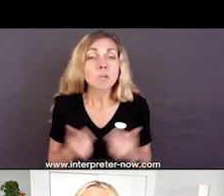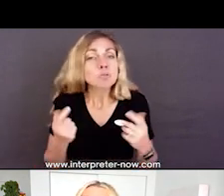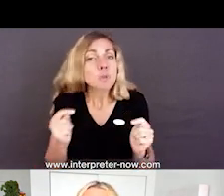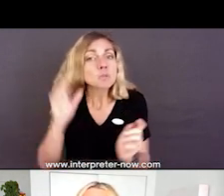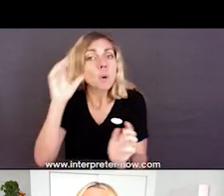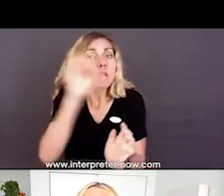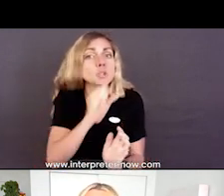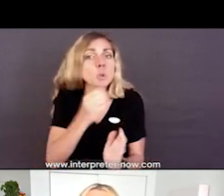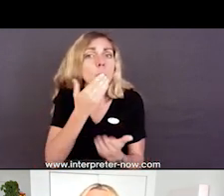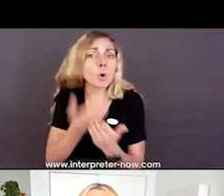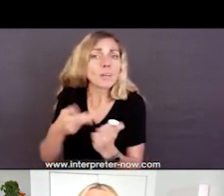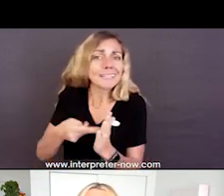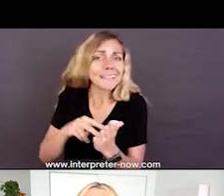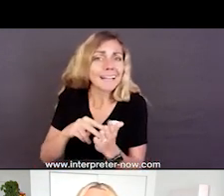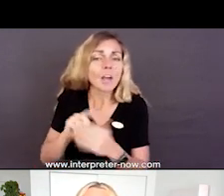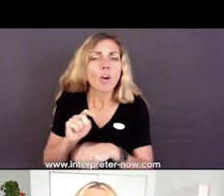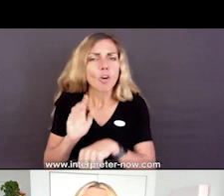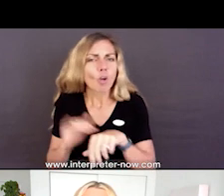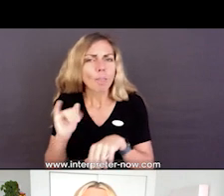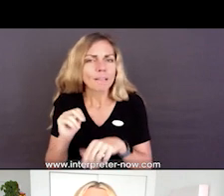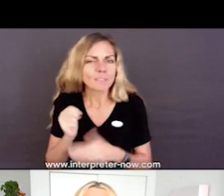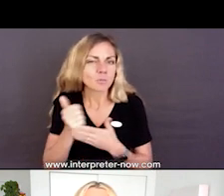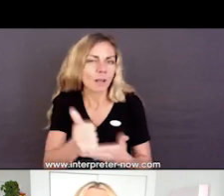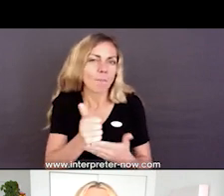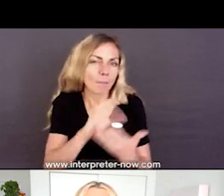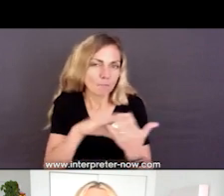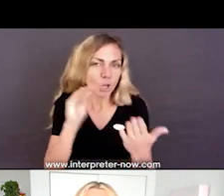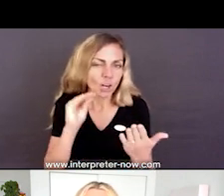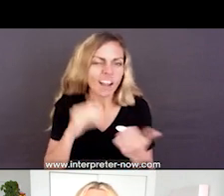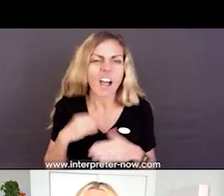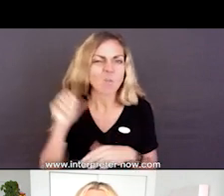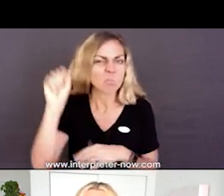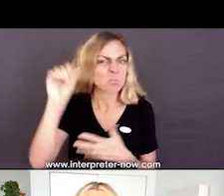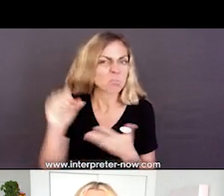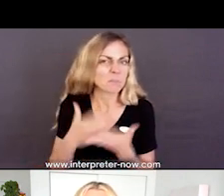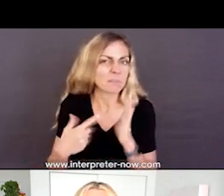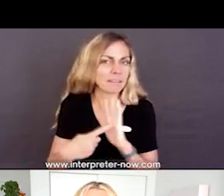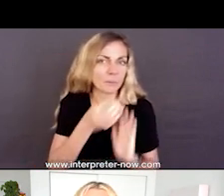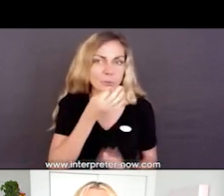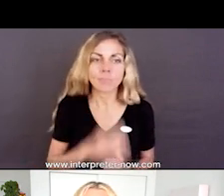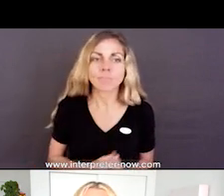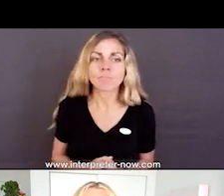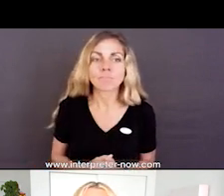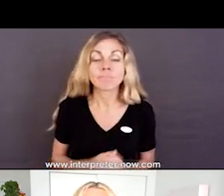Assume good intent and call them in, help them to learn. So I'll share examples of this in a moment.